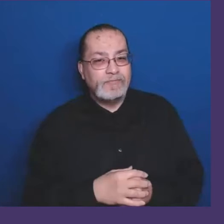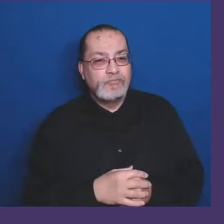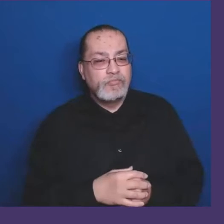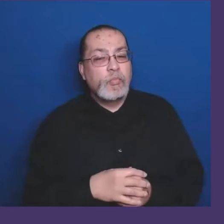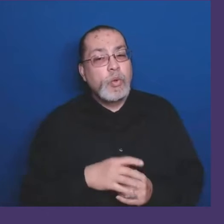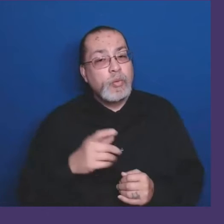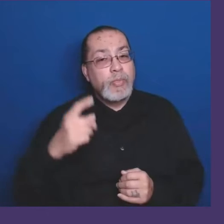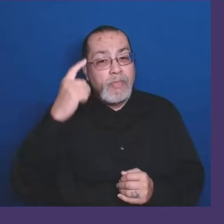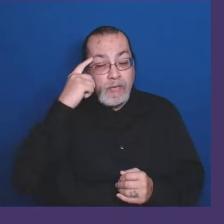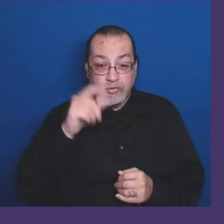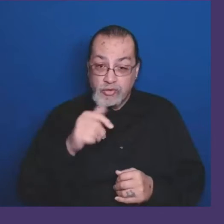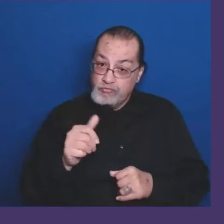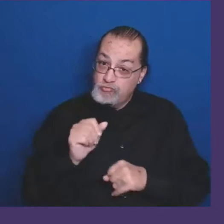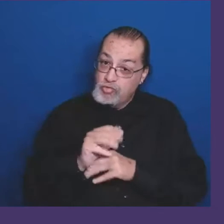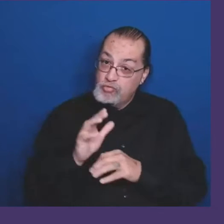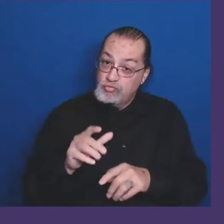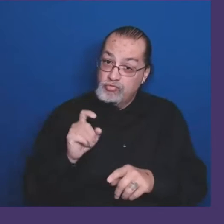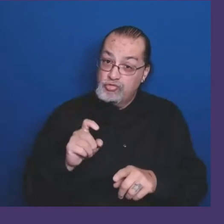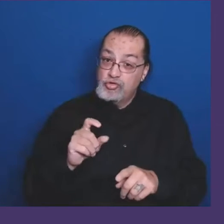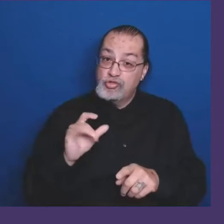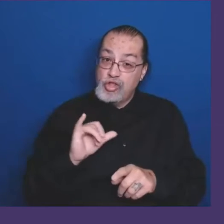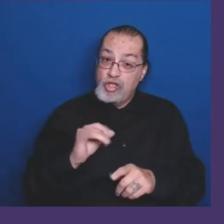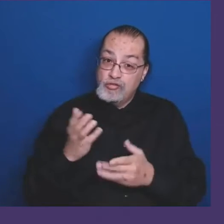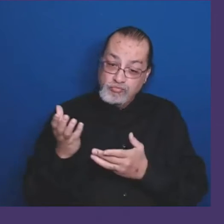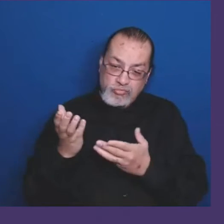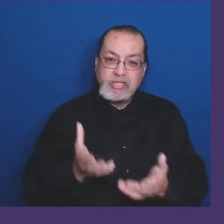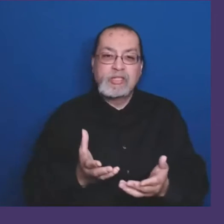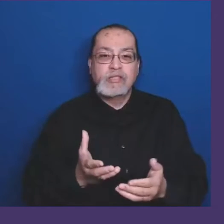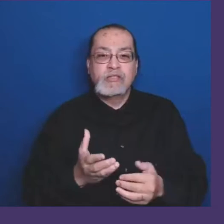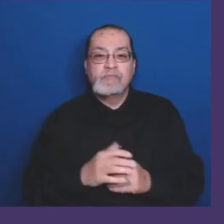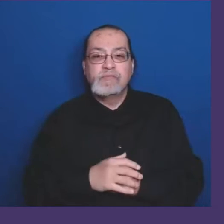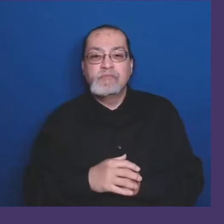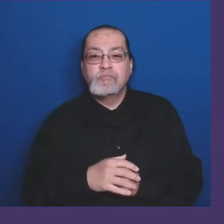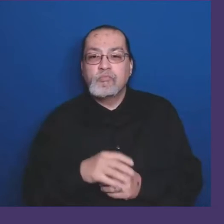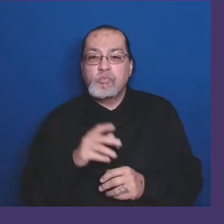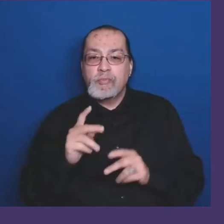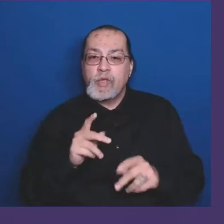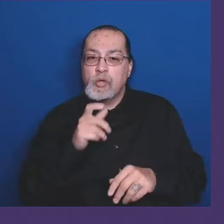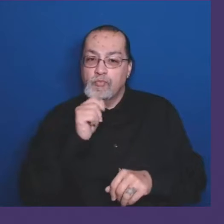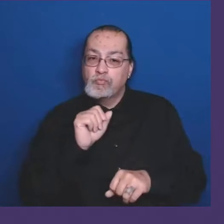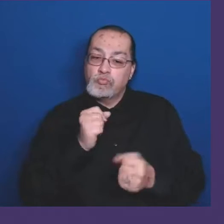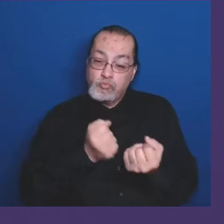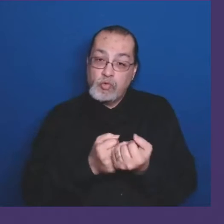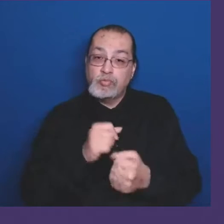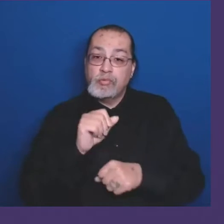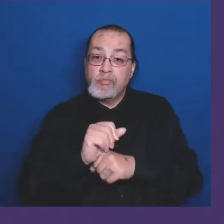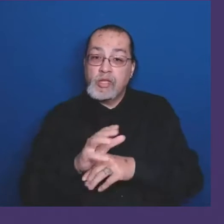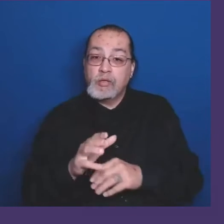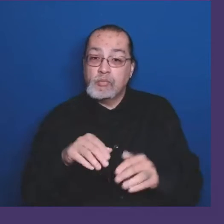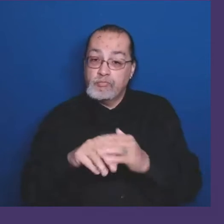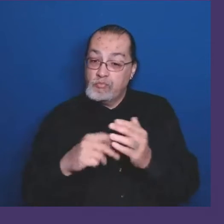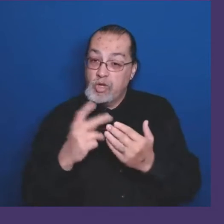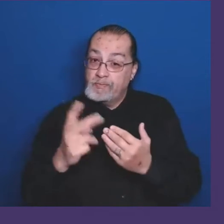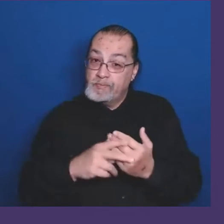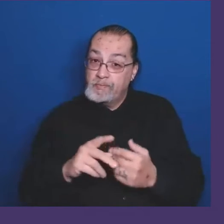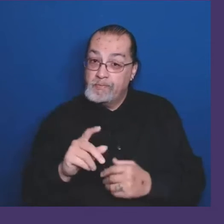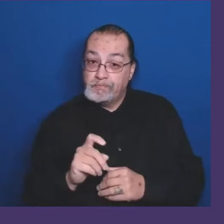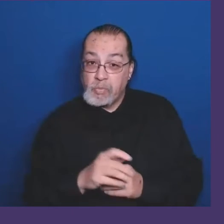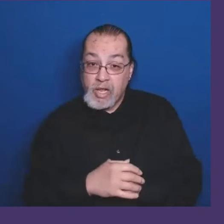on folks and a supported employment program? Tanya Harris: Yes. Jenny Lay-Flurrie: What about you Ilene? Ilene Arenberg: I'd like to see less of sheltered workshops,